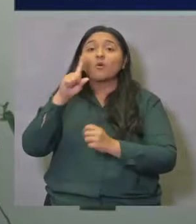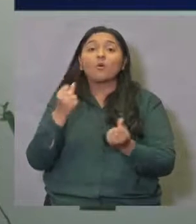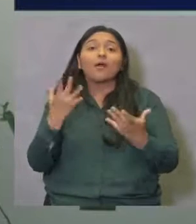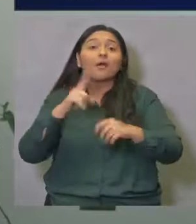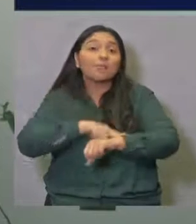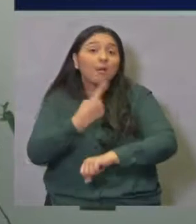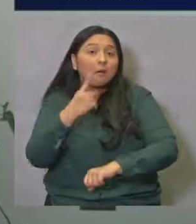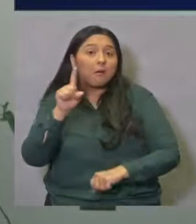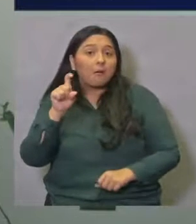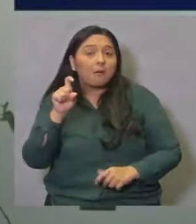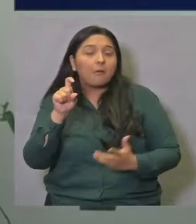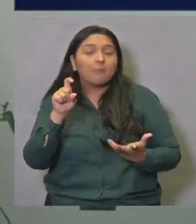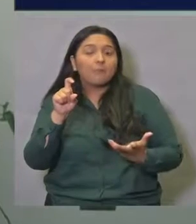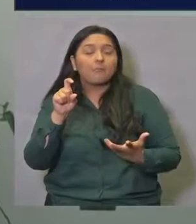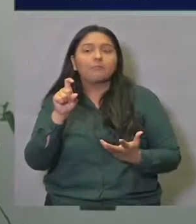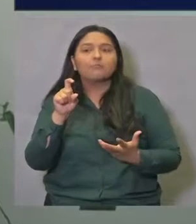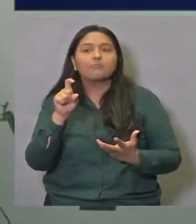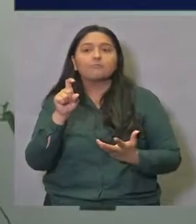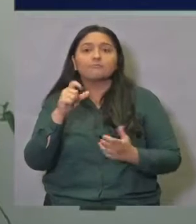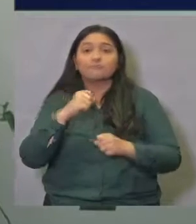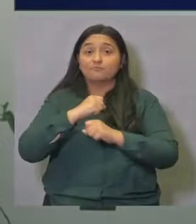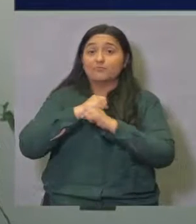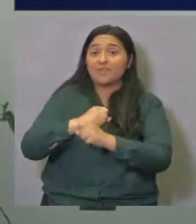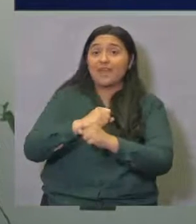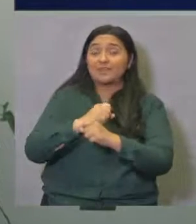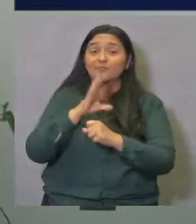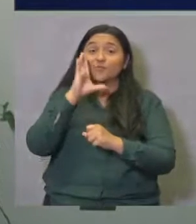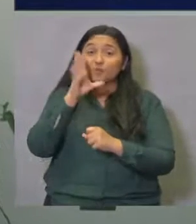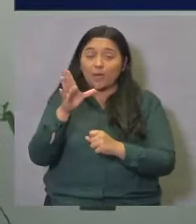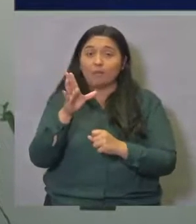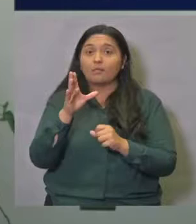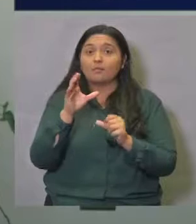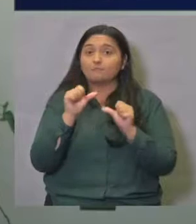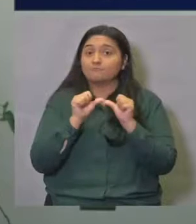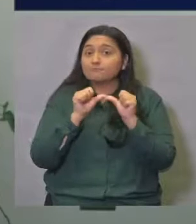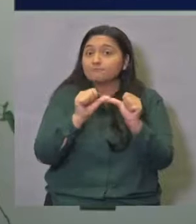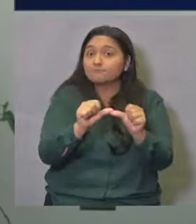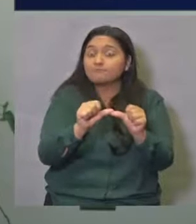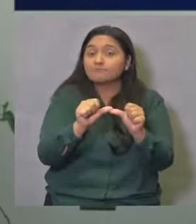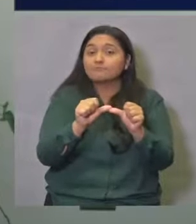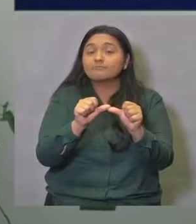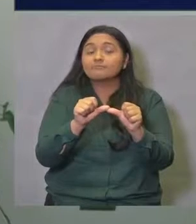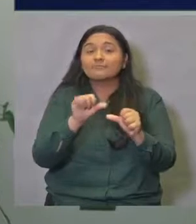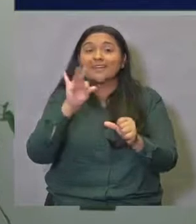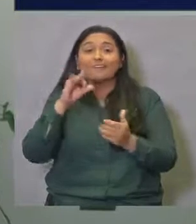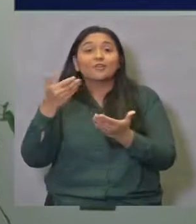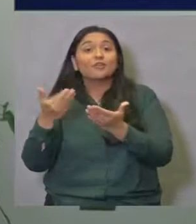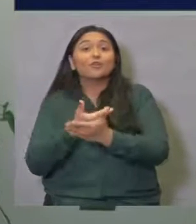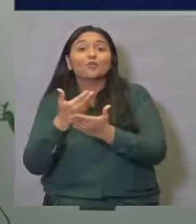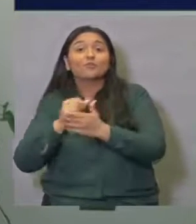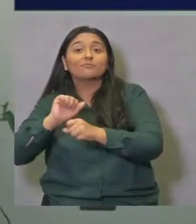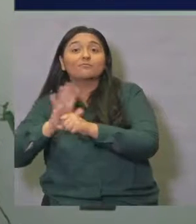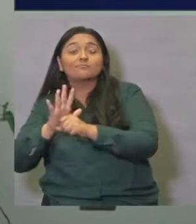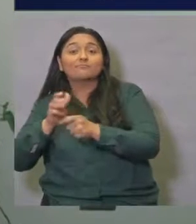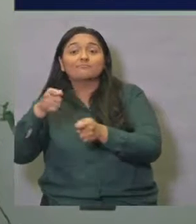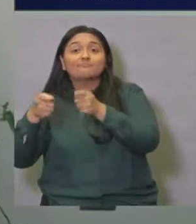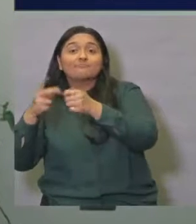THEY GOING TO PROTECT US FOROR A HOHOW FAR OUT IS THAT PROTECTIO?